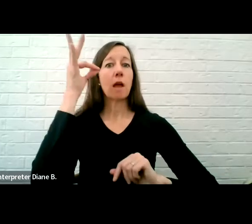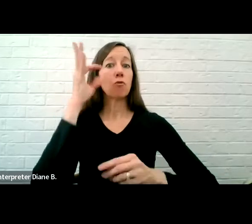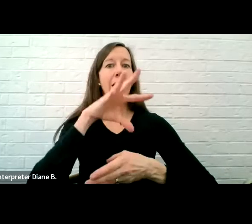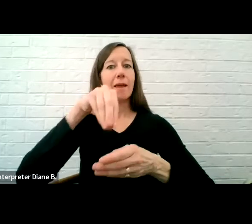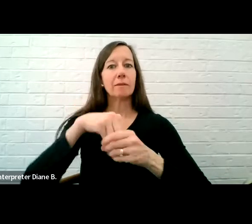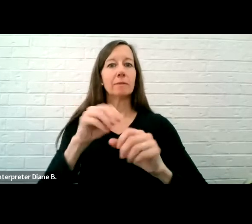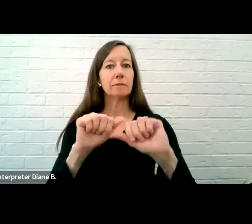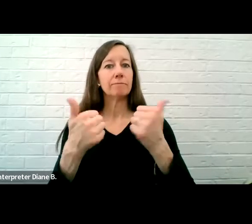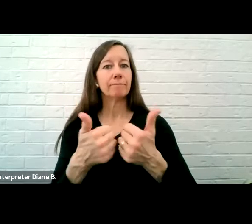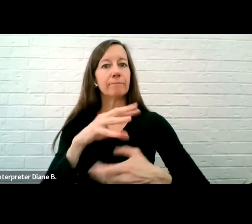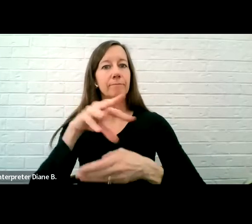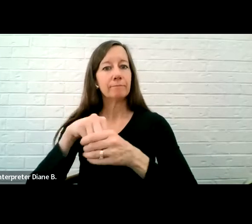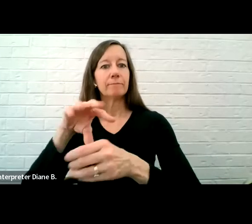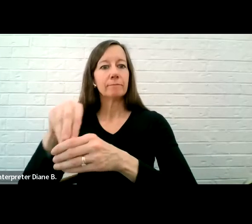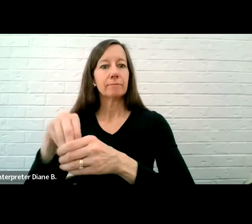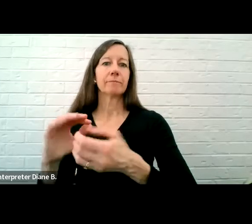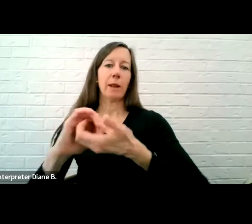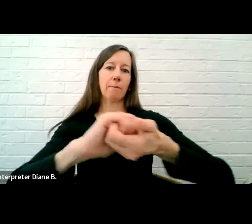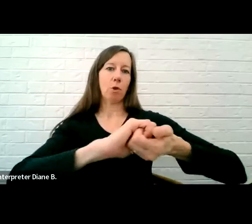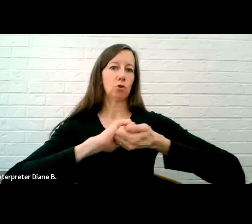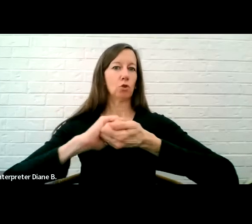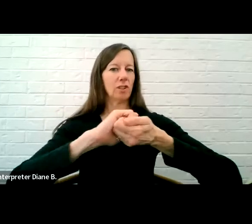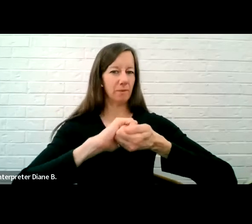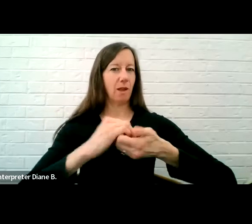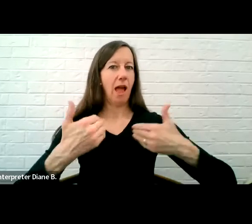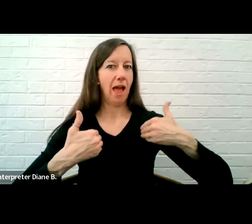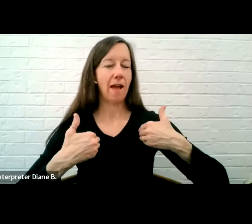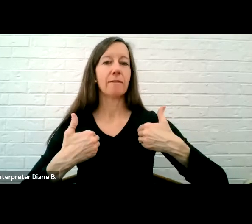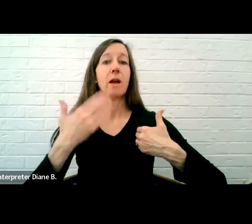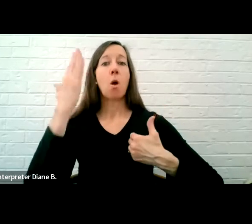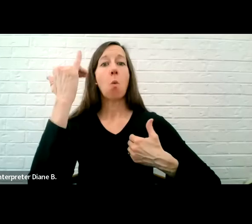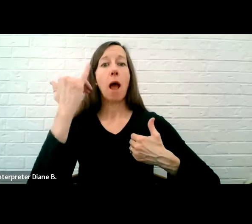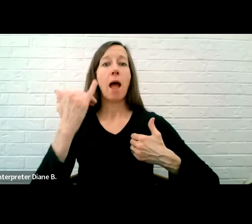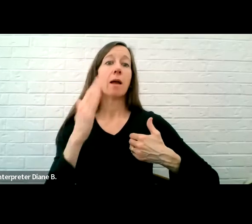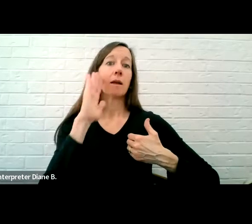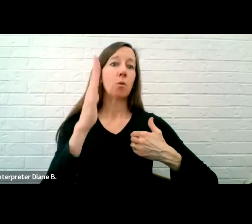make cross-sector partnerships that bring together housing, homelessness, services, aging and